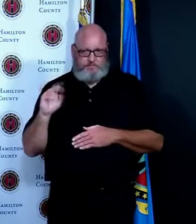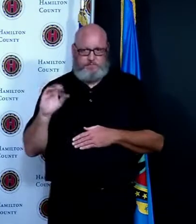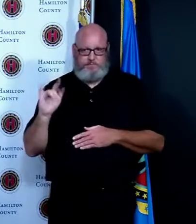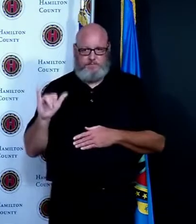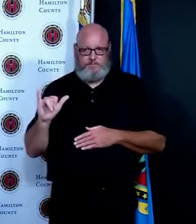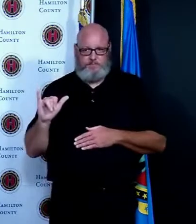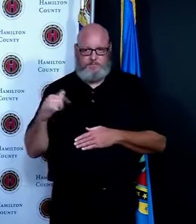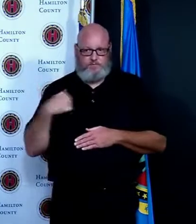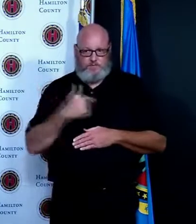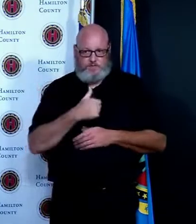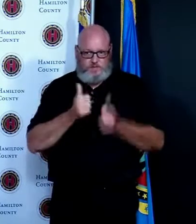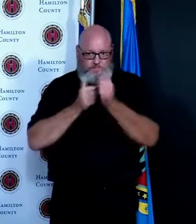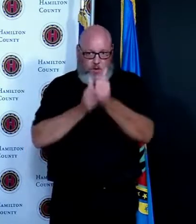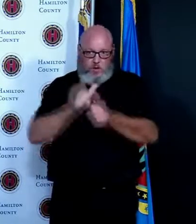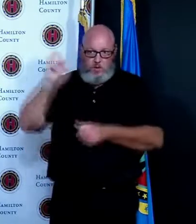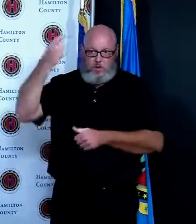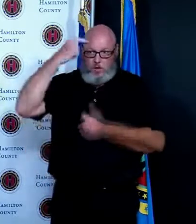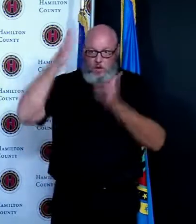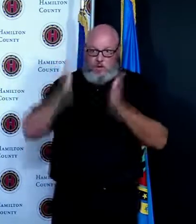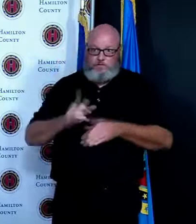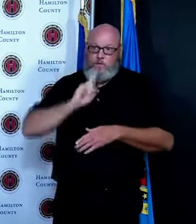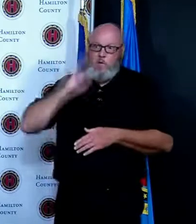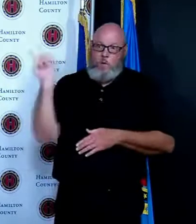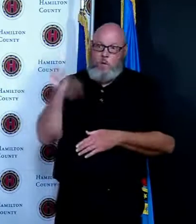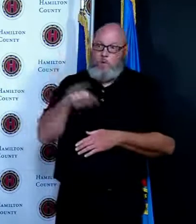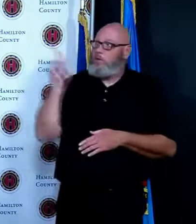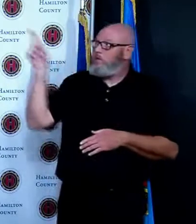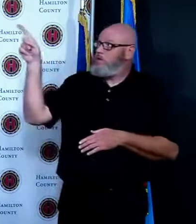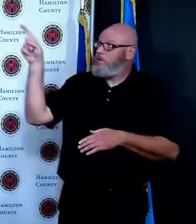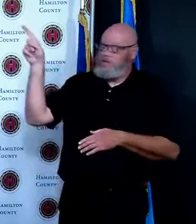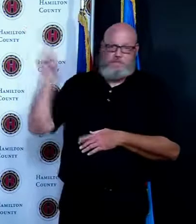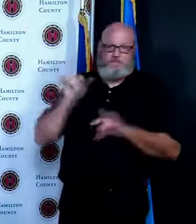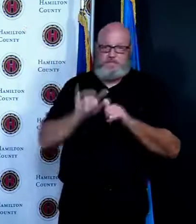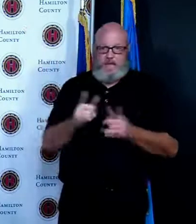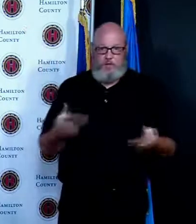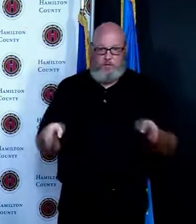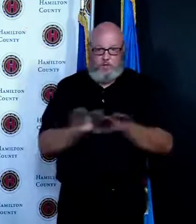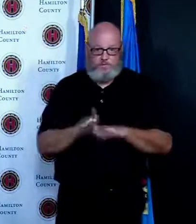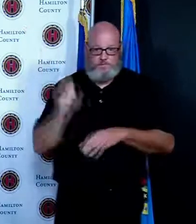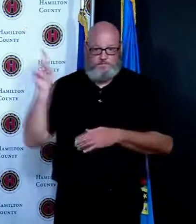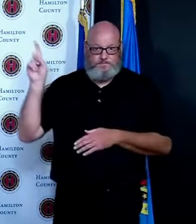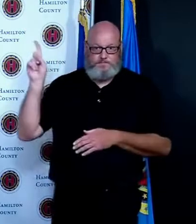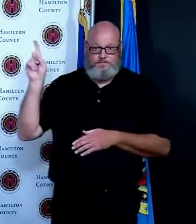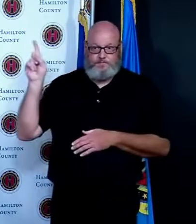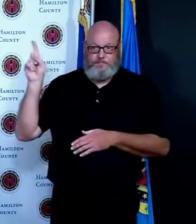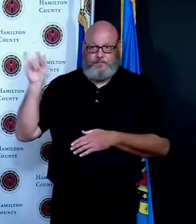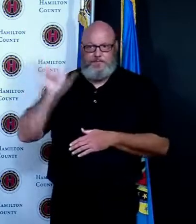businesses here in Hamilton County we had a lot less knowledge about Covid-19. we had very little